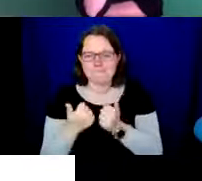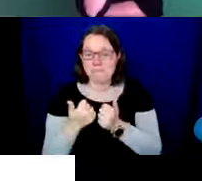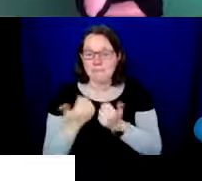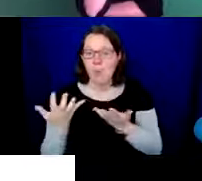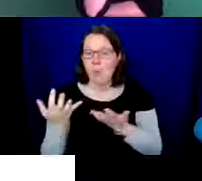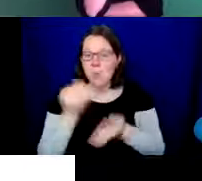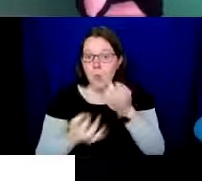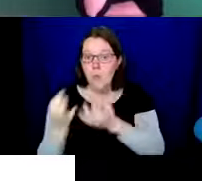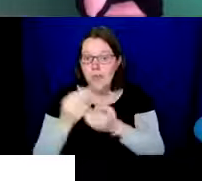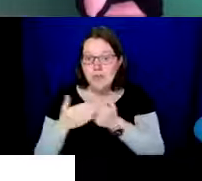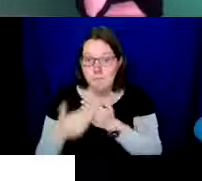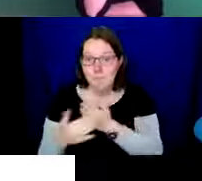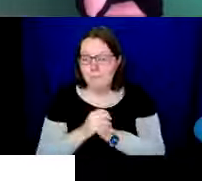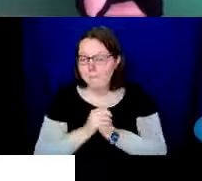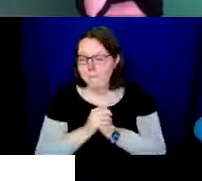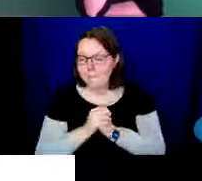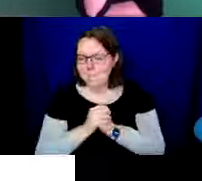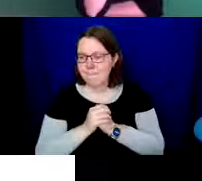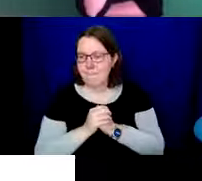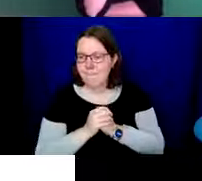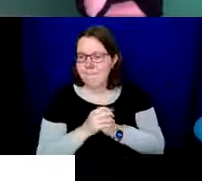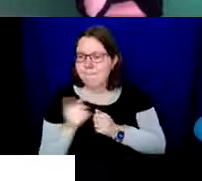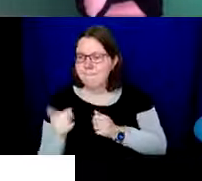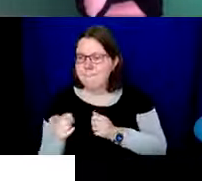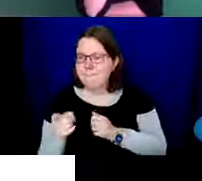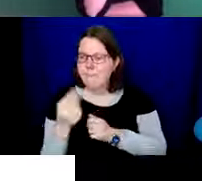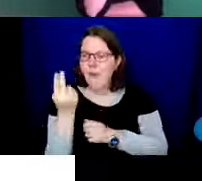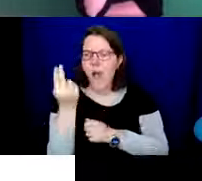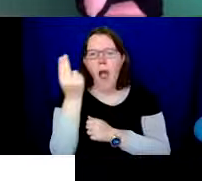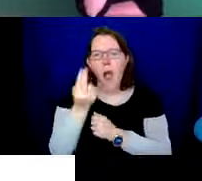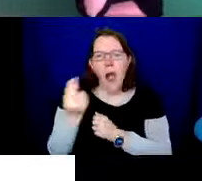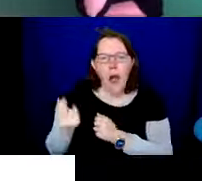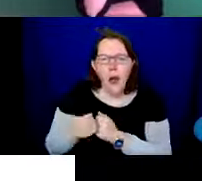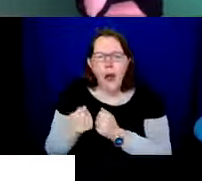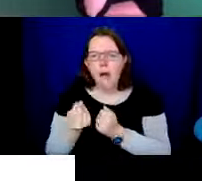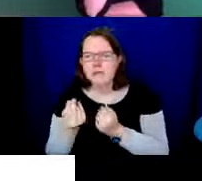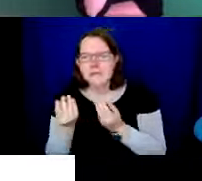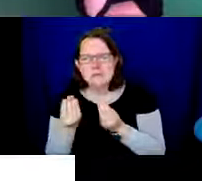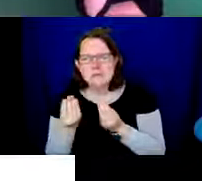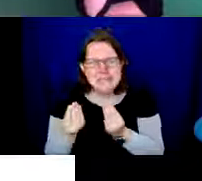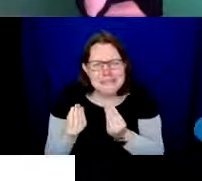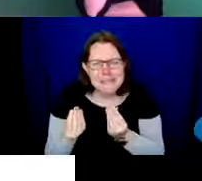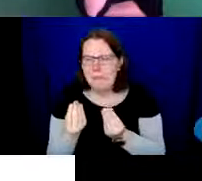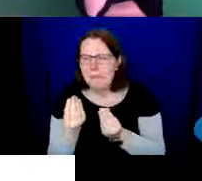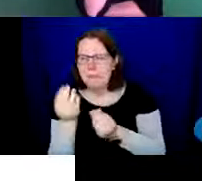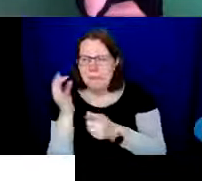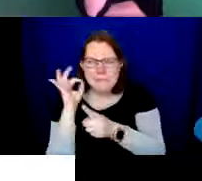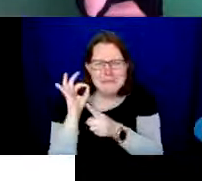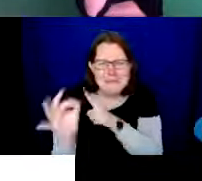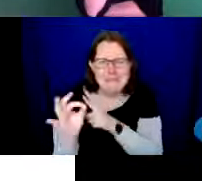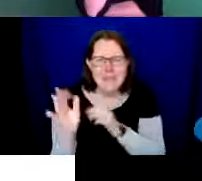um is there a particular art medium that can be used in the intervention ah i understand